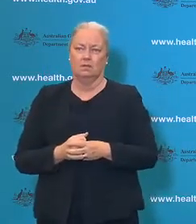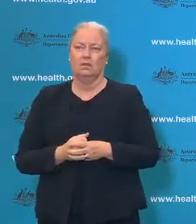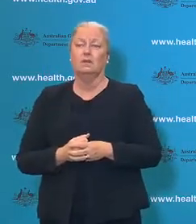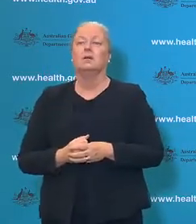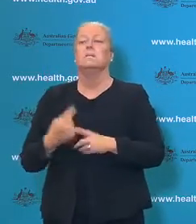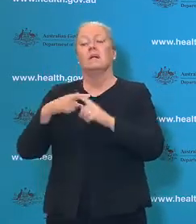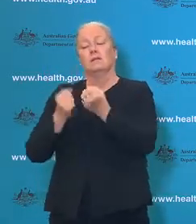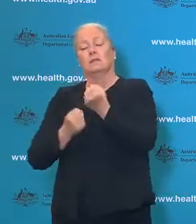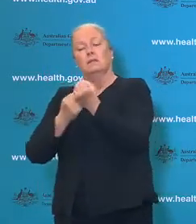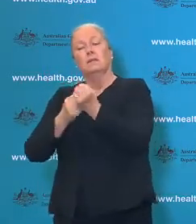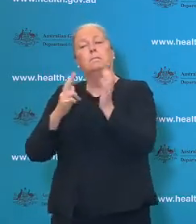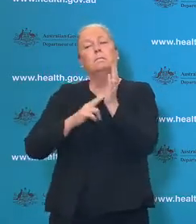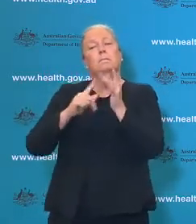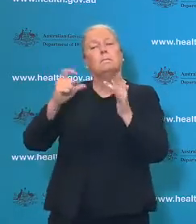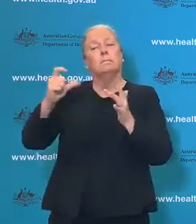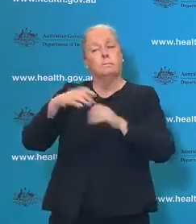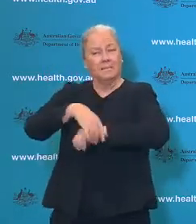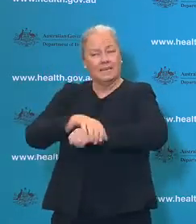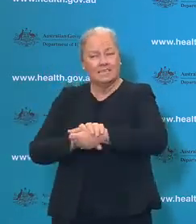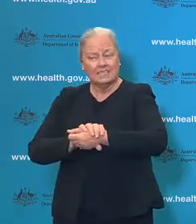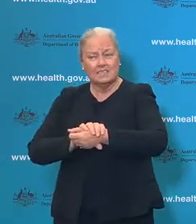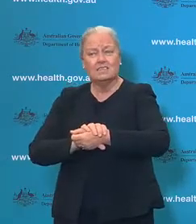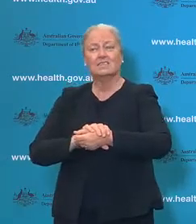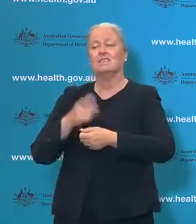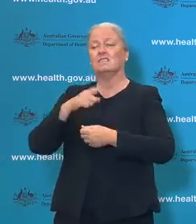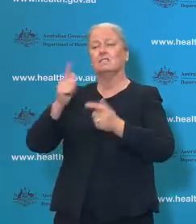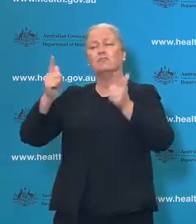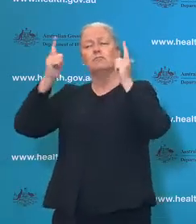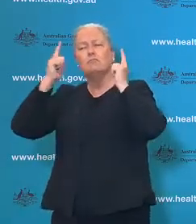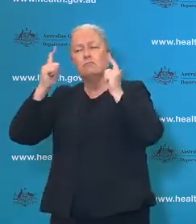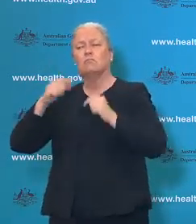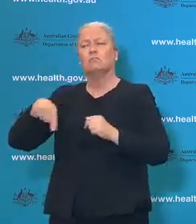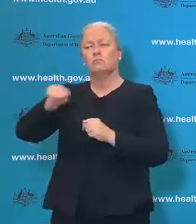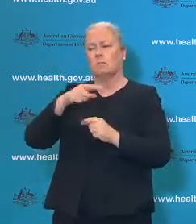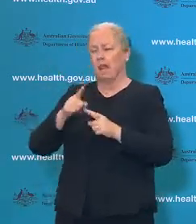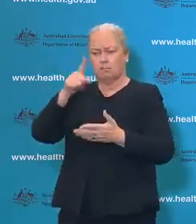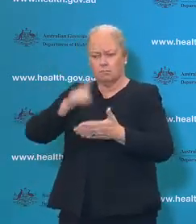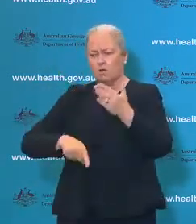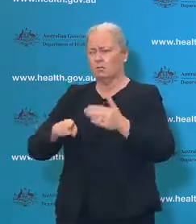police's enforcement of the Chief Health Officers stay at home orders and surge